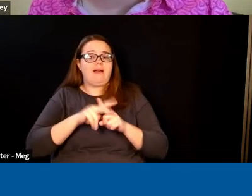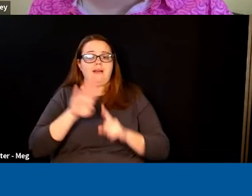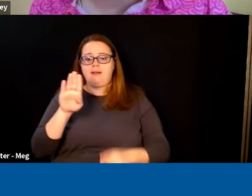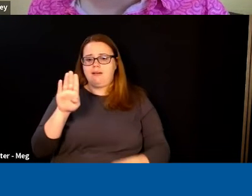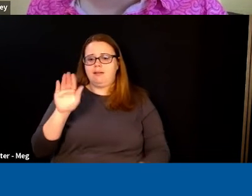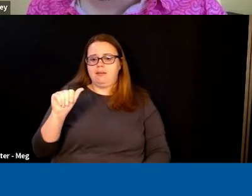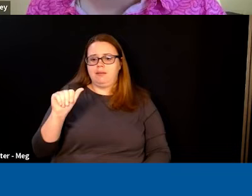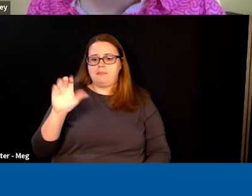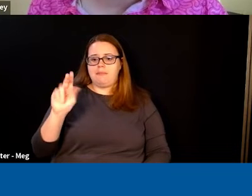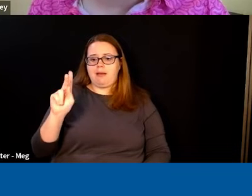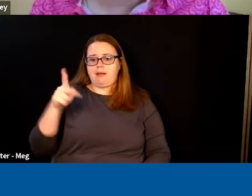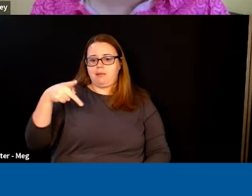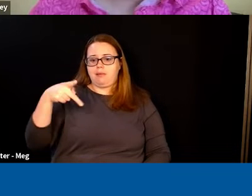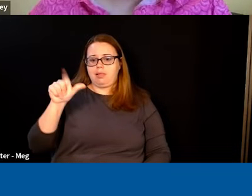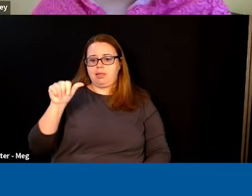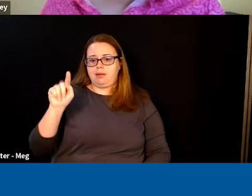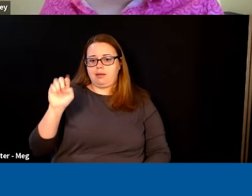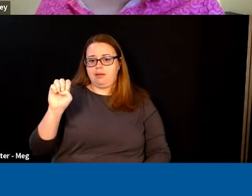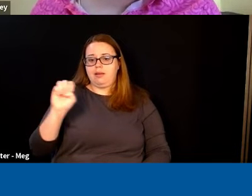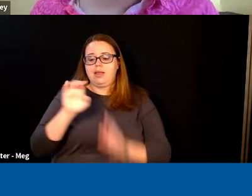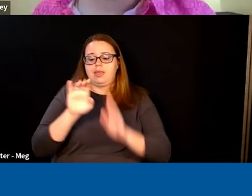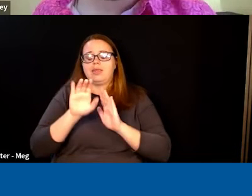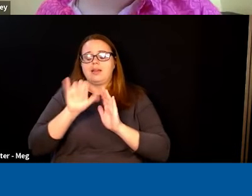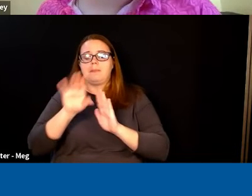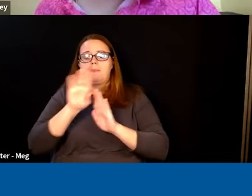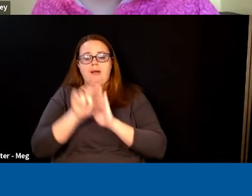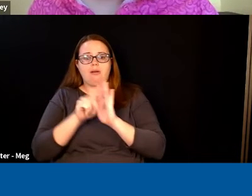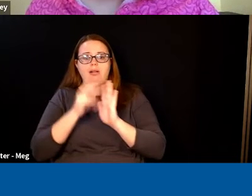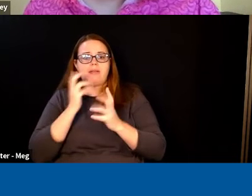and that is a background color that maps to the canvas color